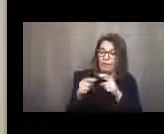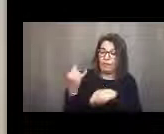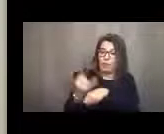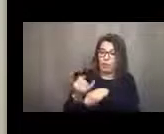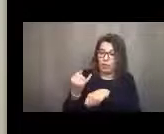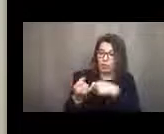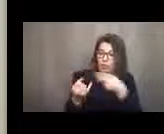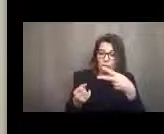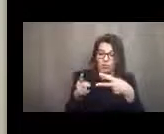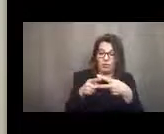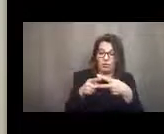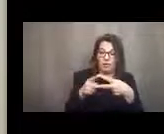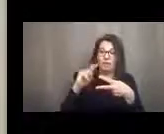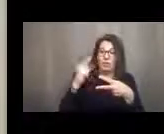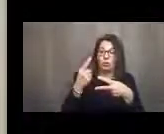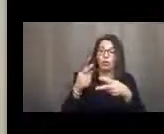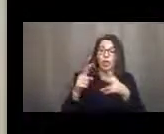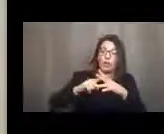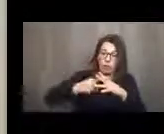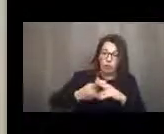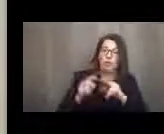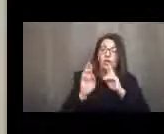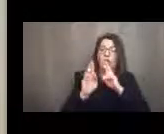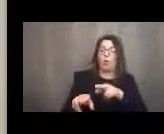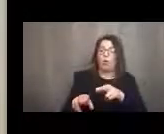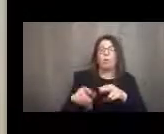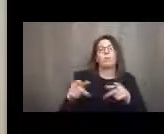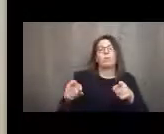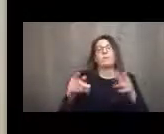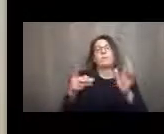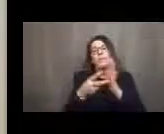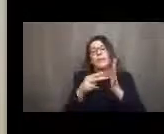The first is the original report. That's when you have your initial report